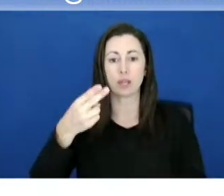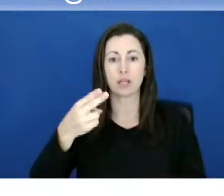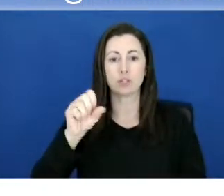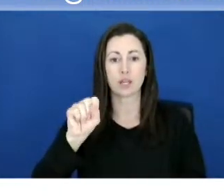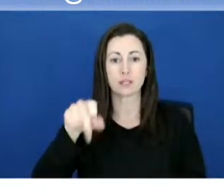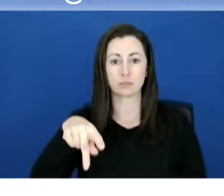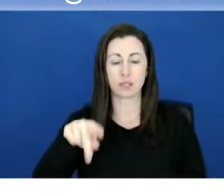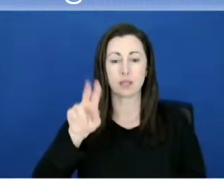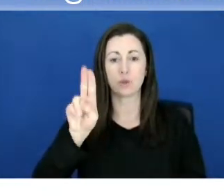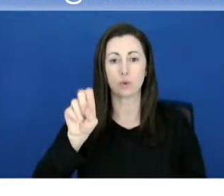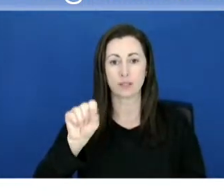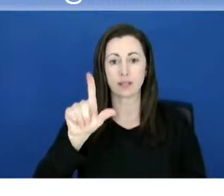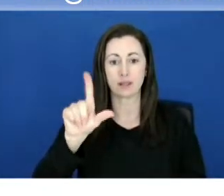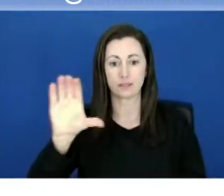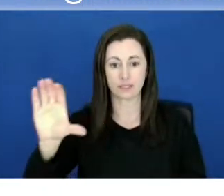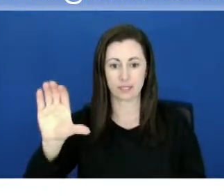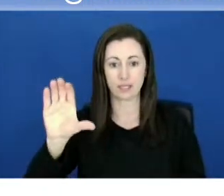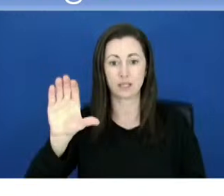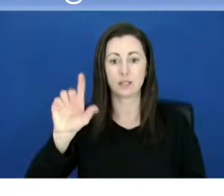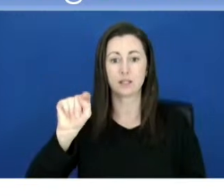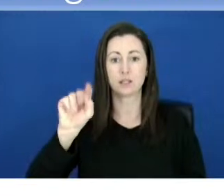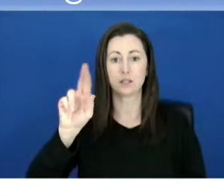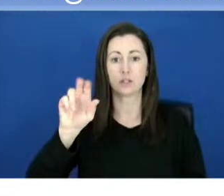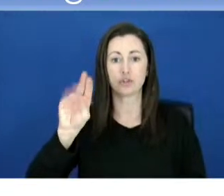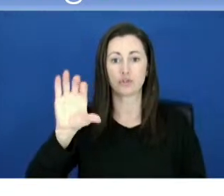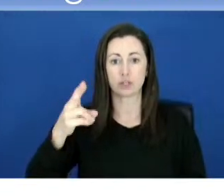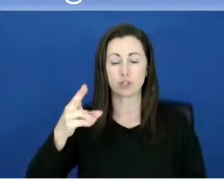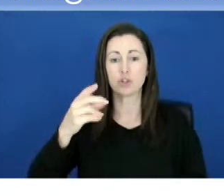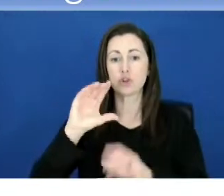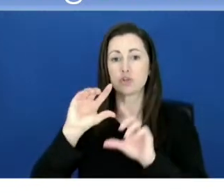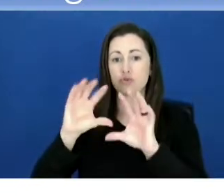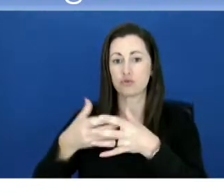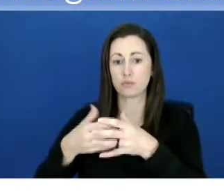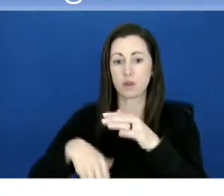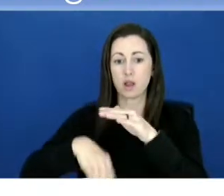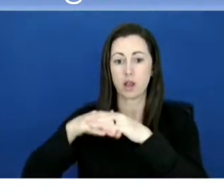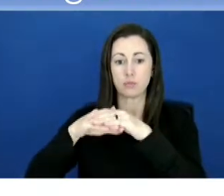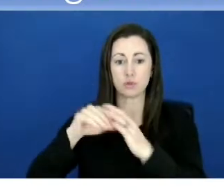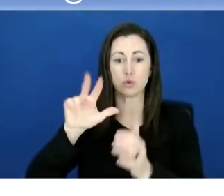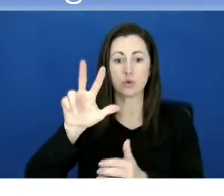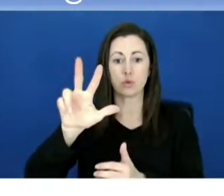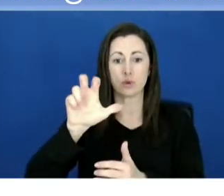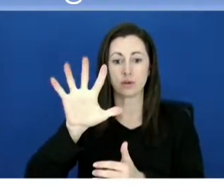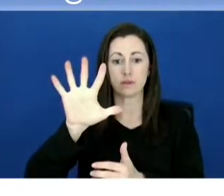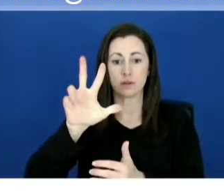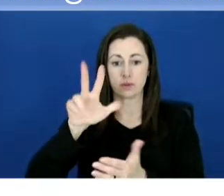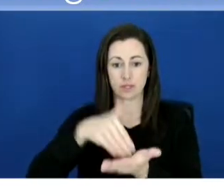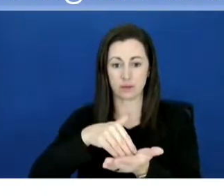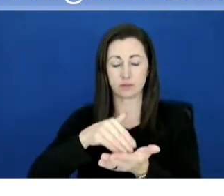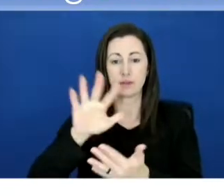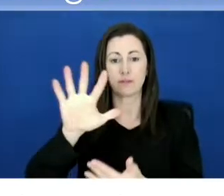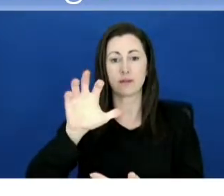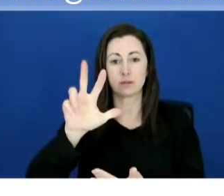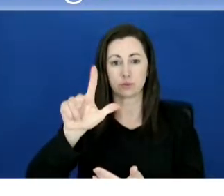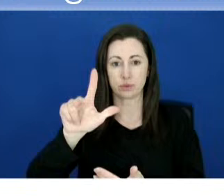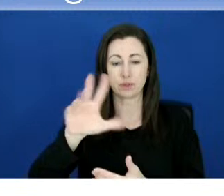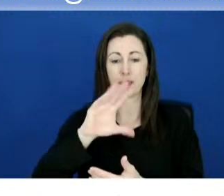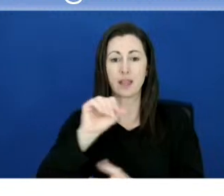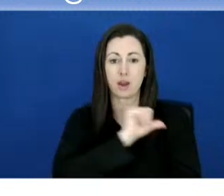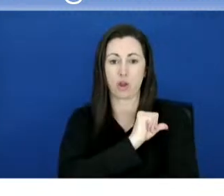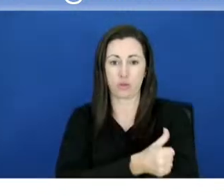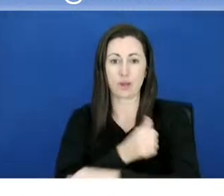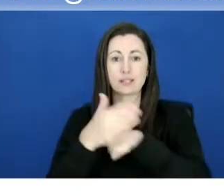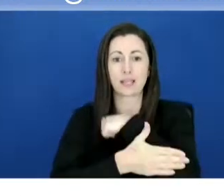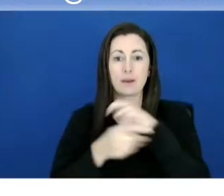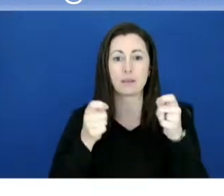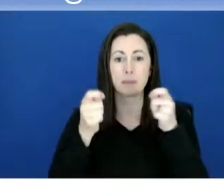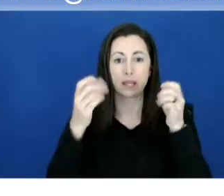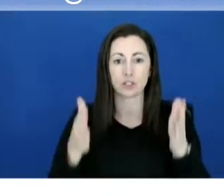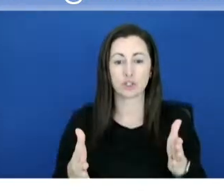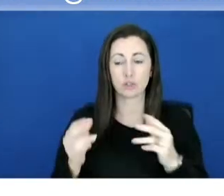INVESTMENT PROGRAM GRANT TO HSPU